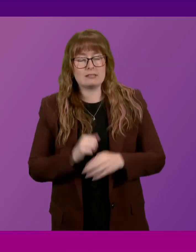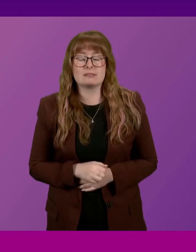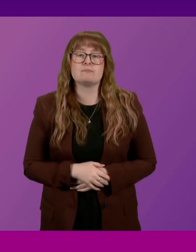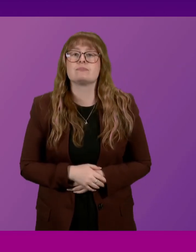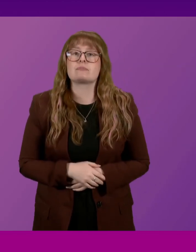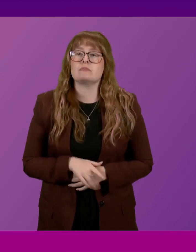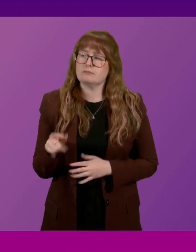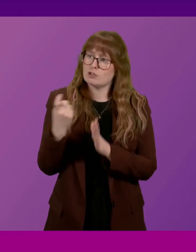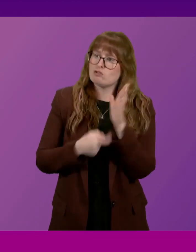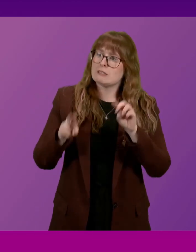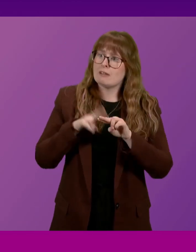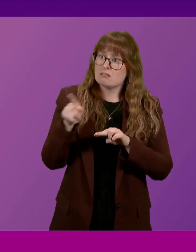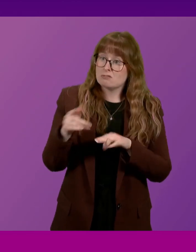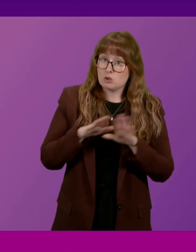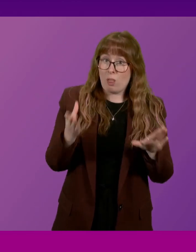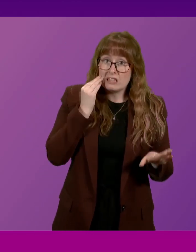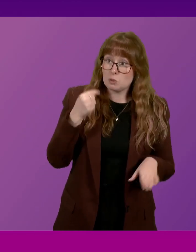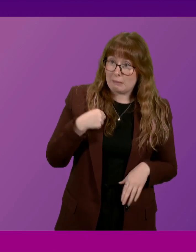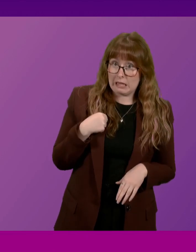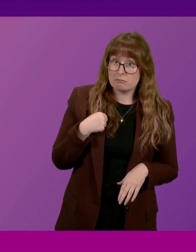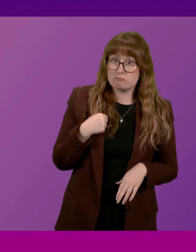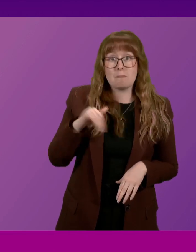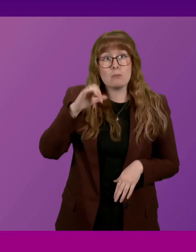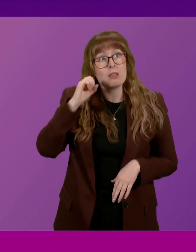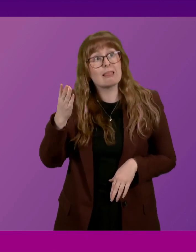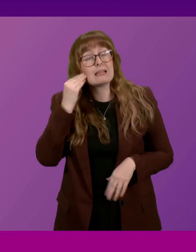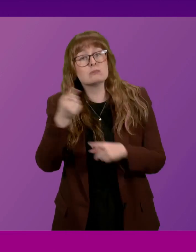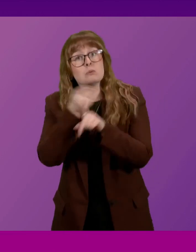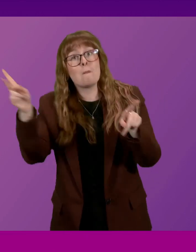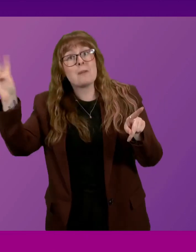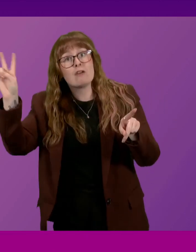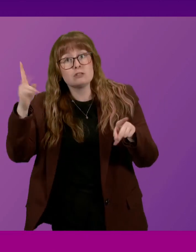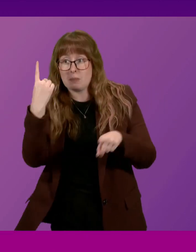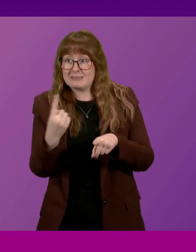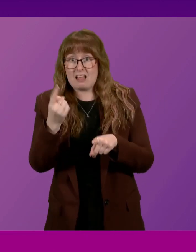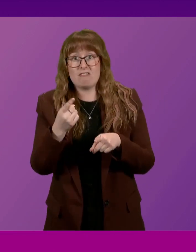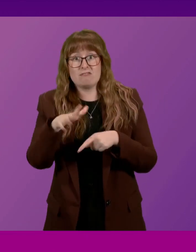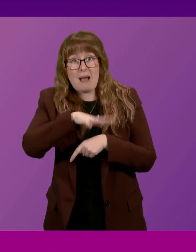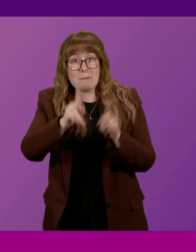If John Swinney will not listen to me, perhaps he will listen to the parents of victims. A mum